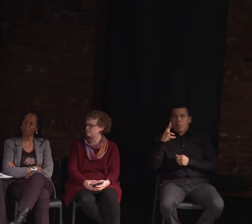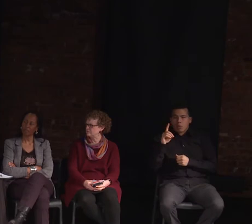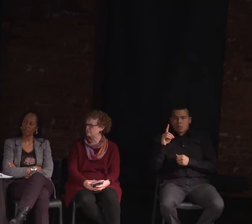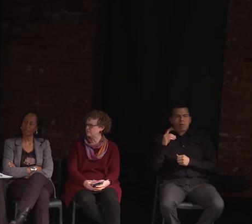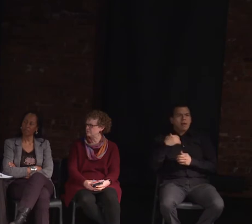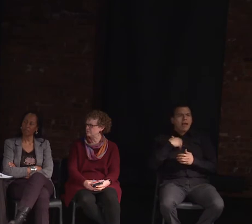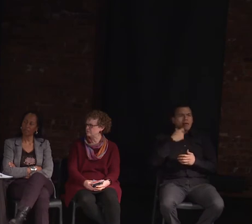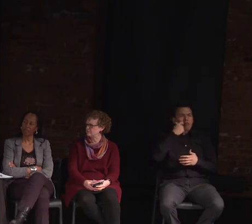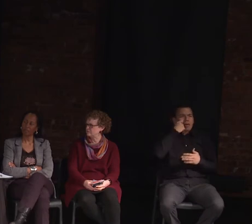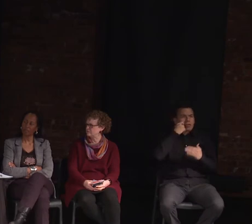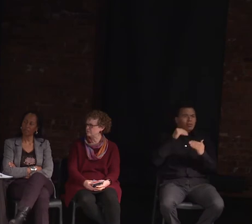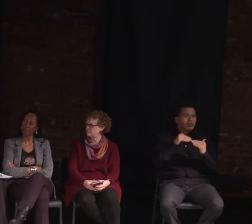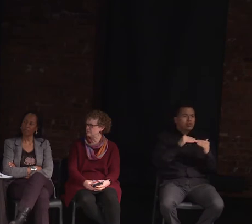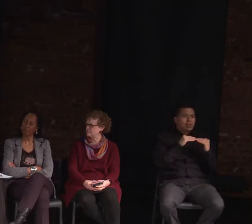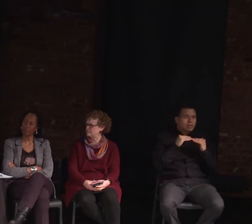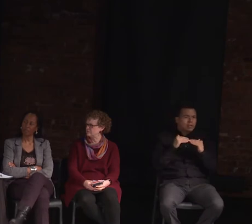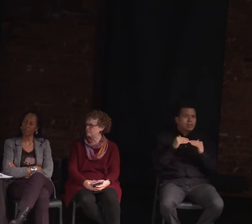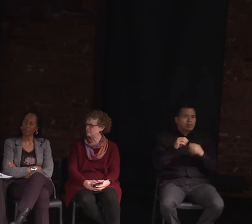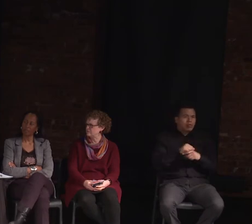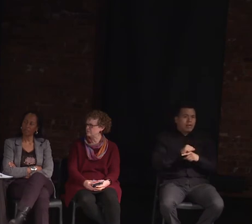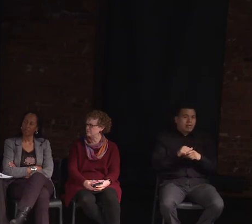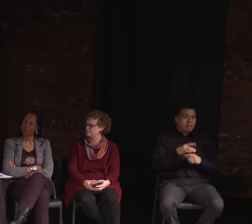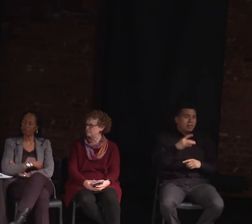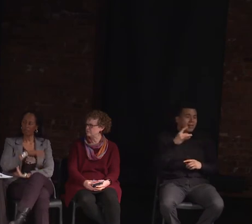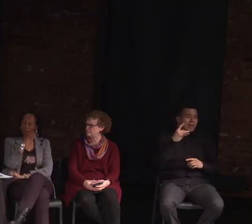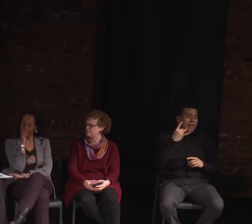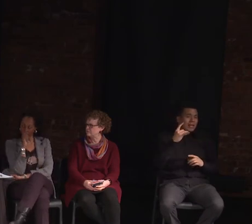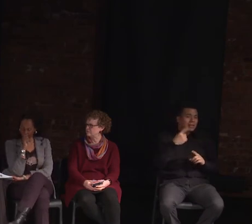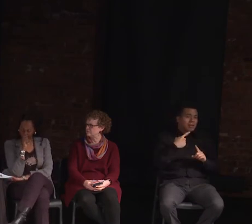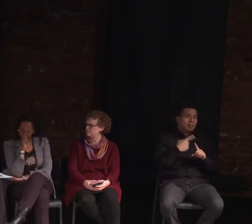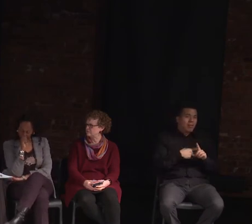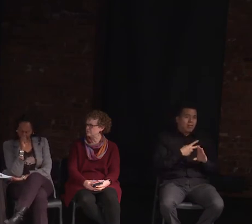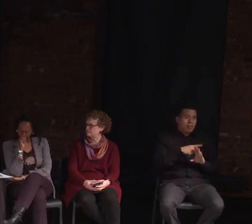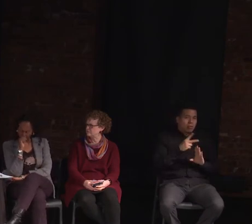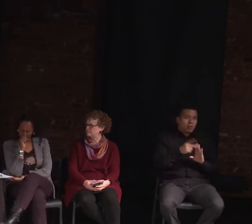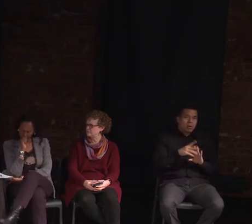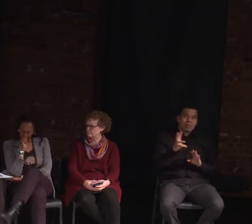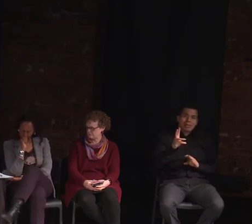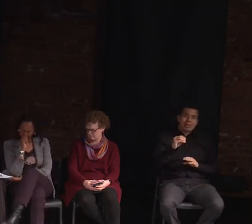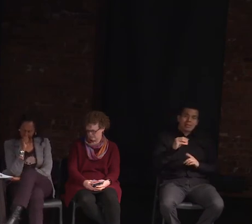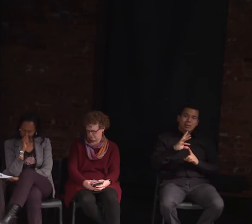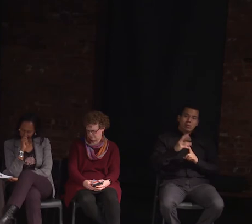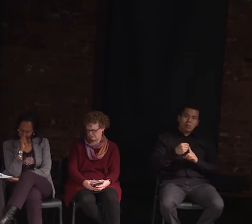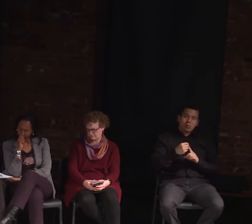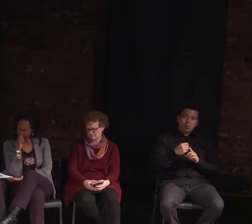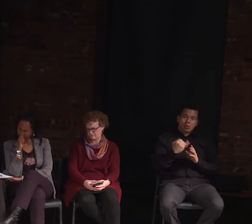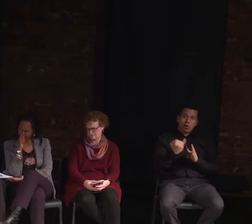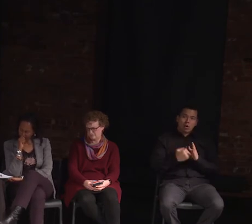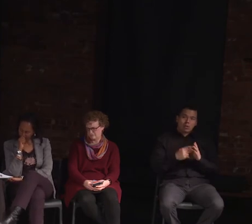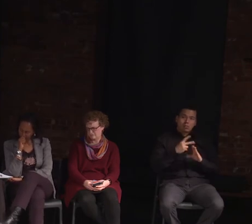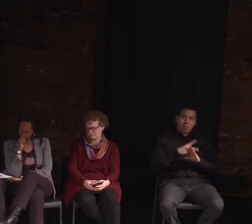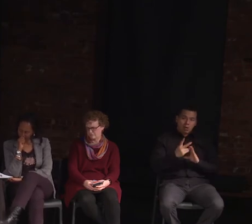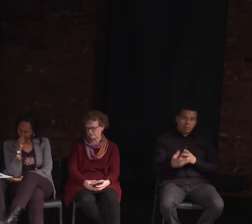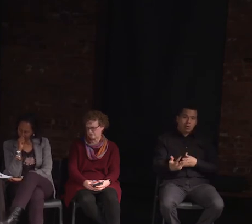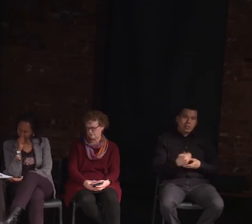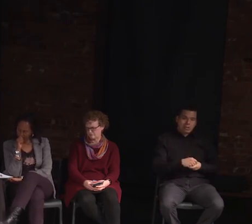18-month program, 60 arts and cultural organizations in New York City are participating in it including